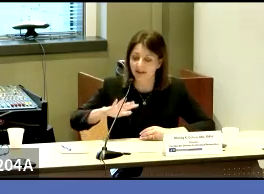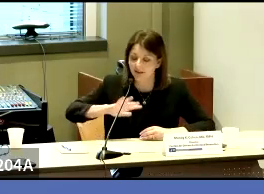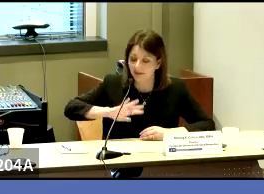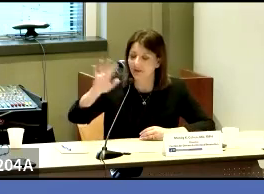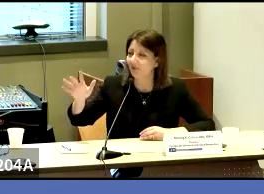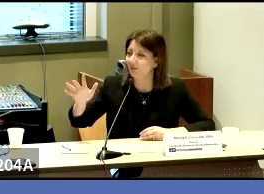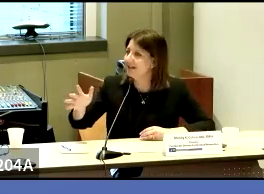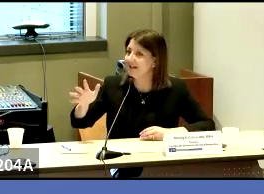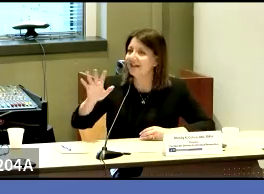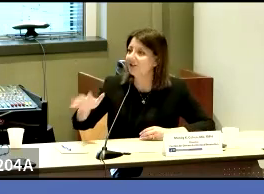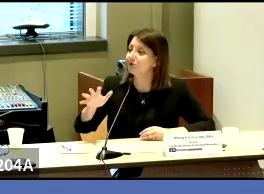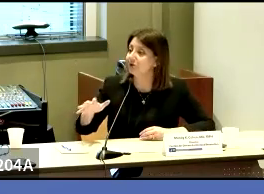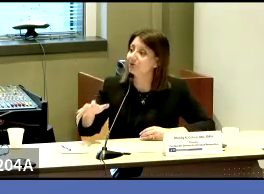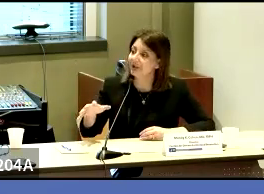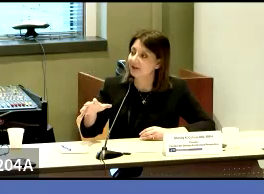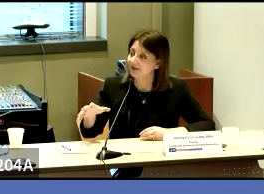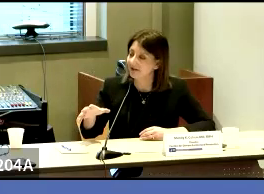to really reintroduce ourselves, if you will.